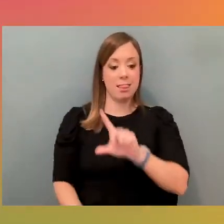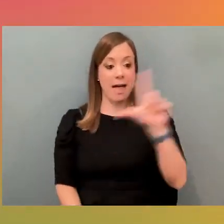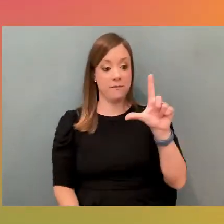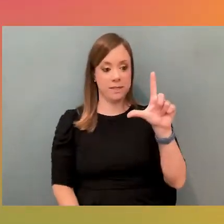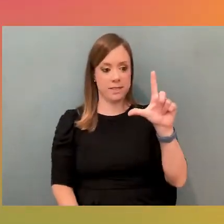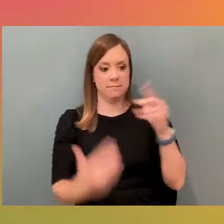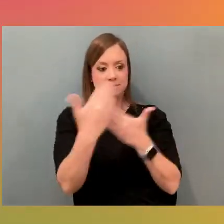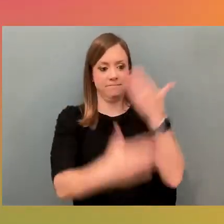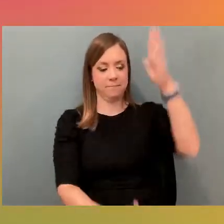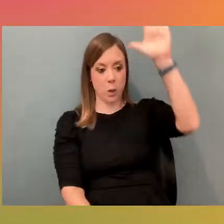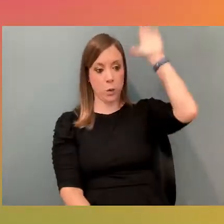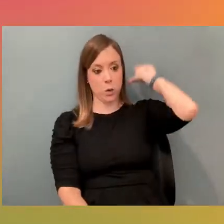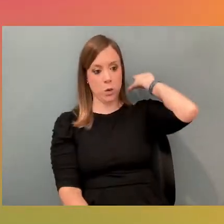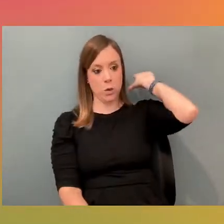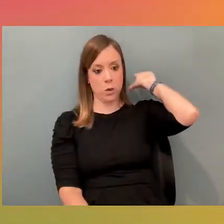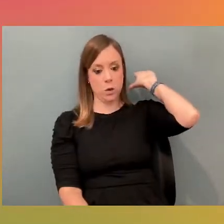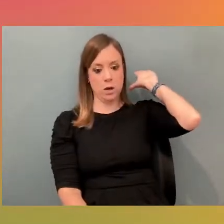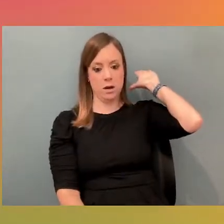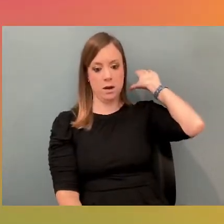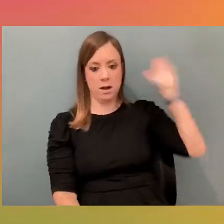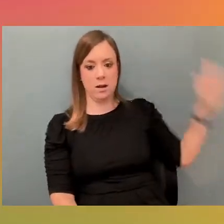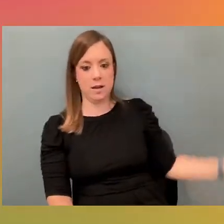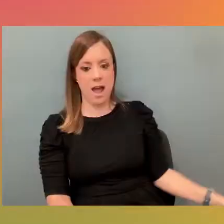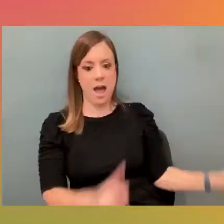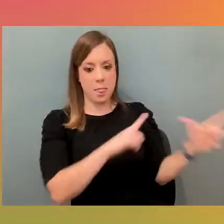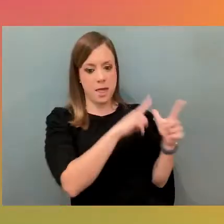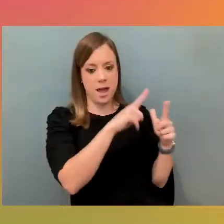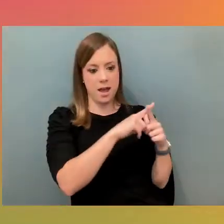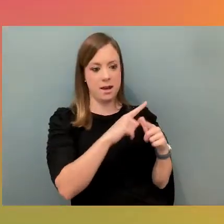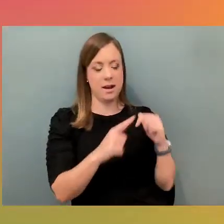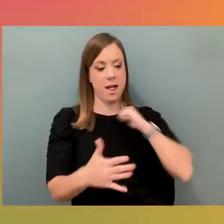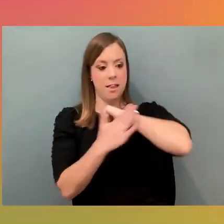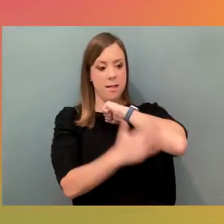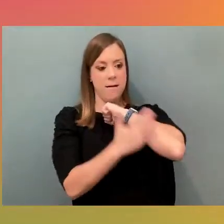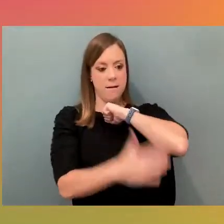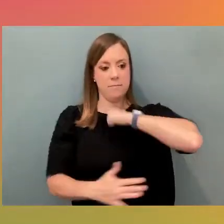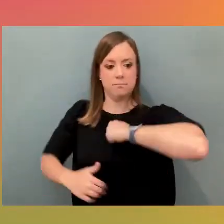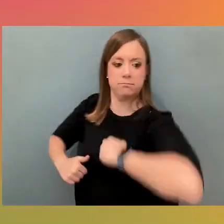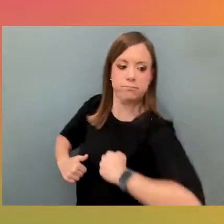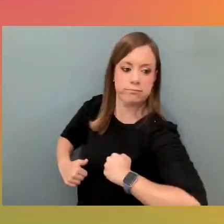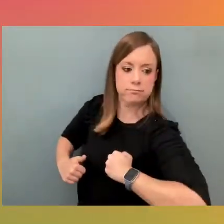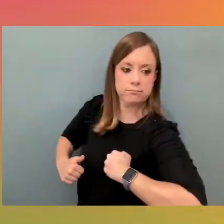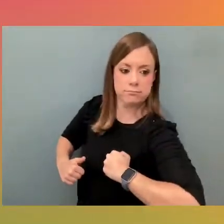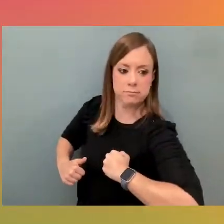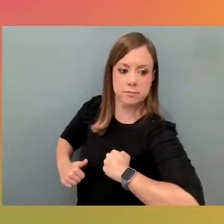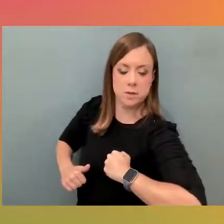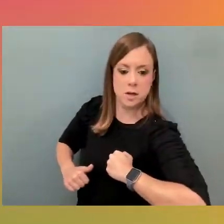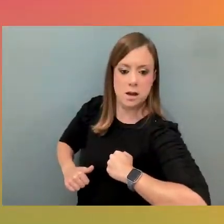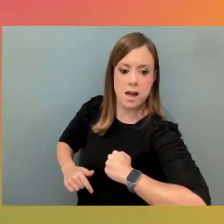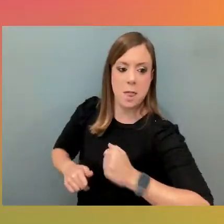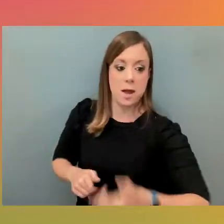HAIL TOLY THE RIGHT LEFT PALM AND REACH UP AND BACK.